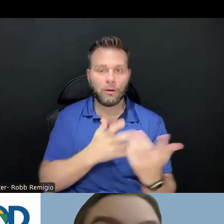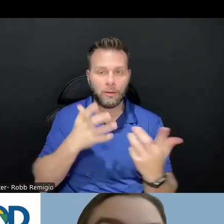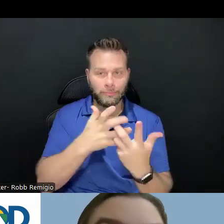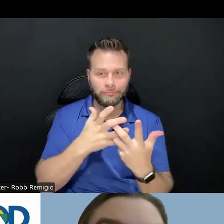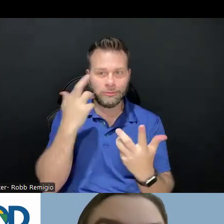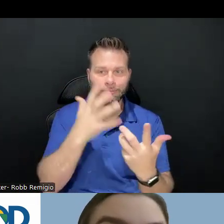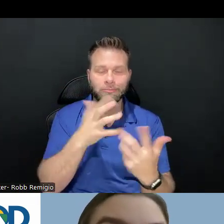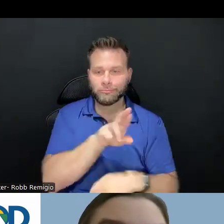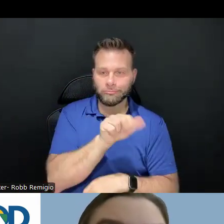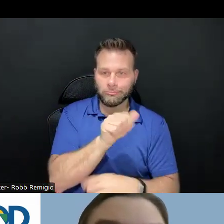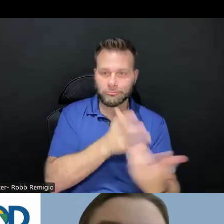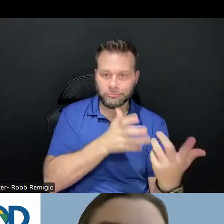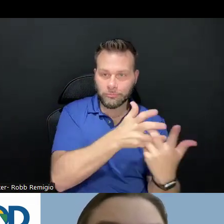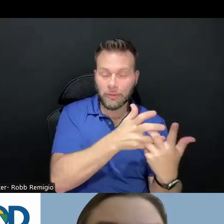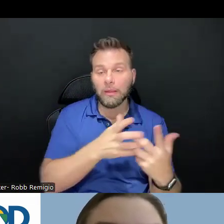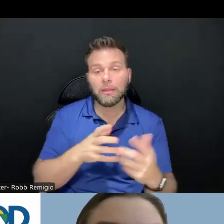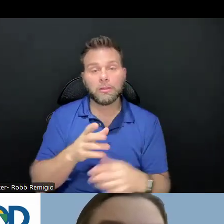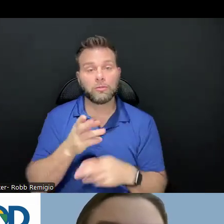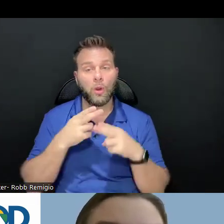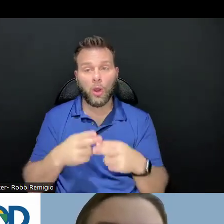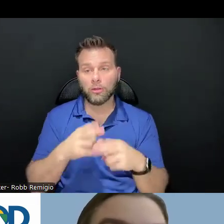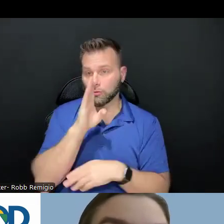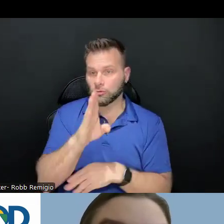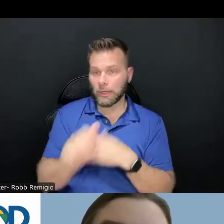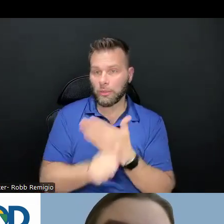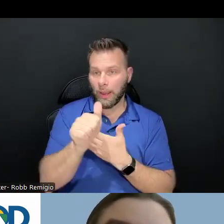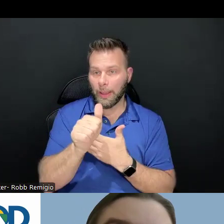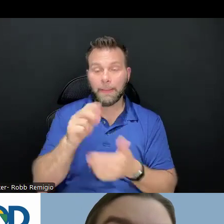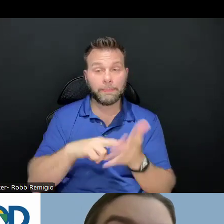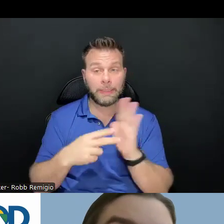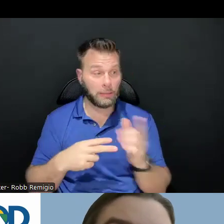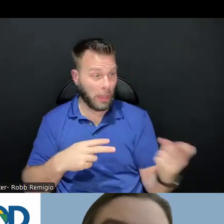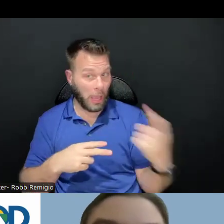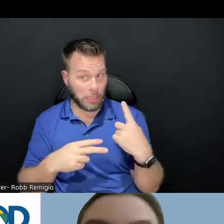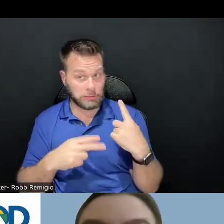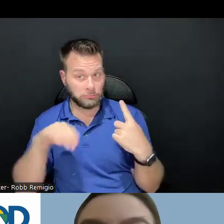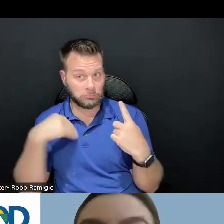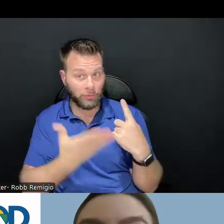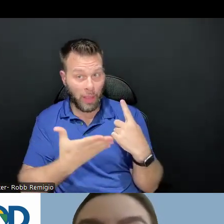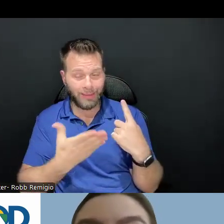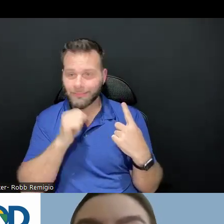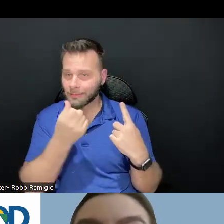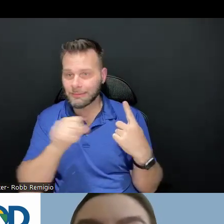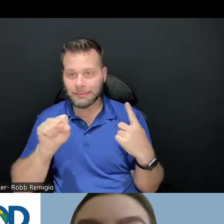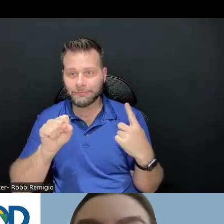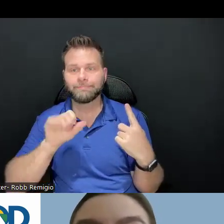Which is direct threat. Which would mean providing what was requested would be